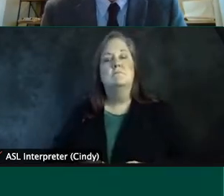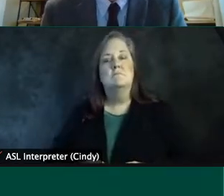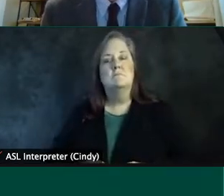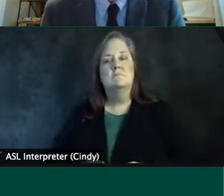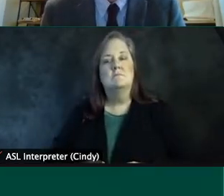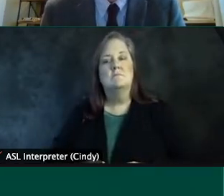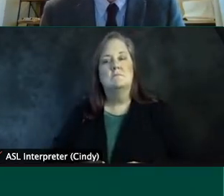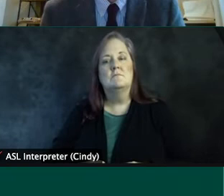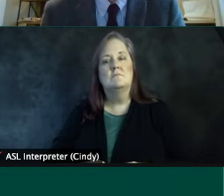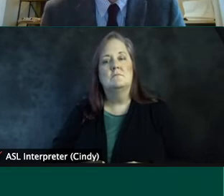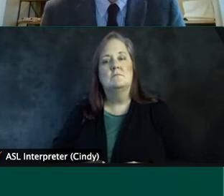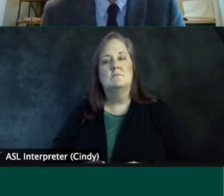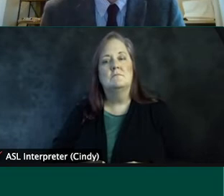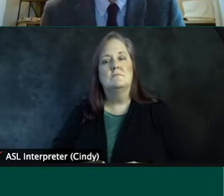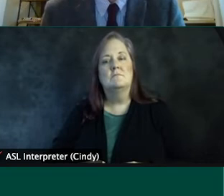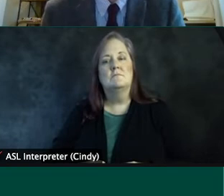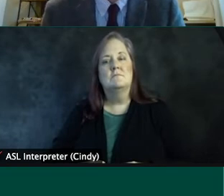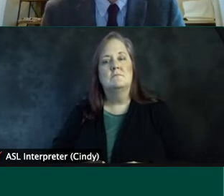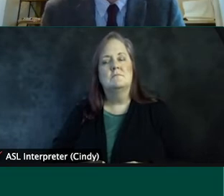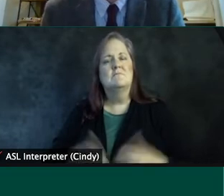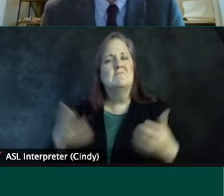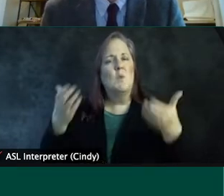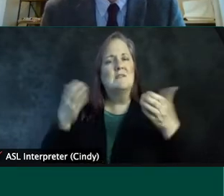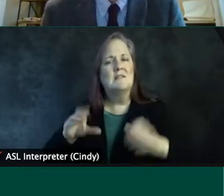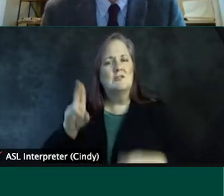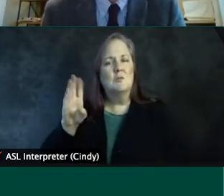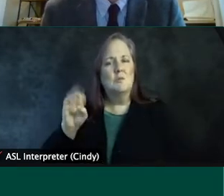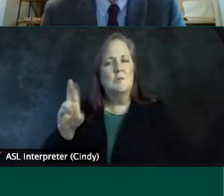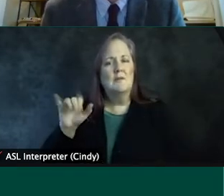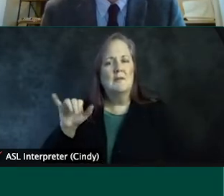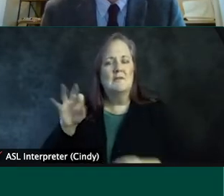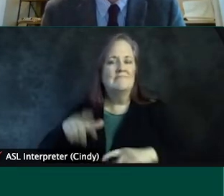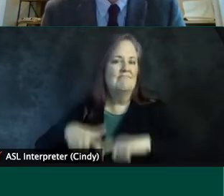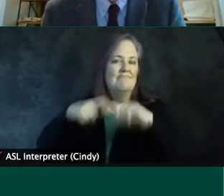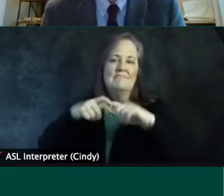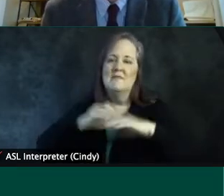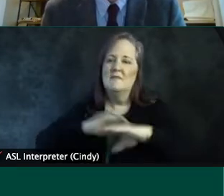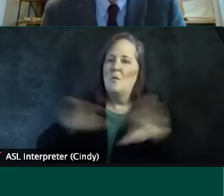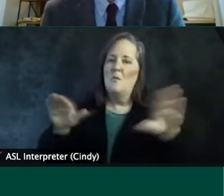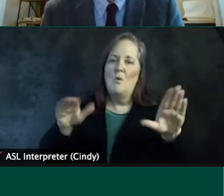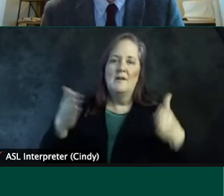of ongoing determinations about the worker status